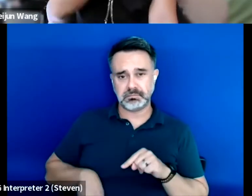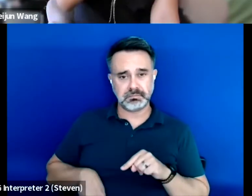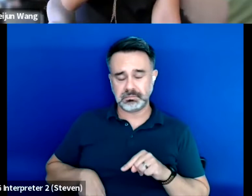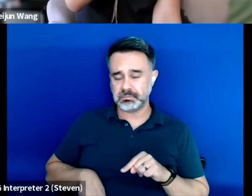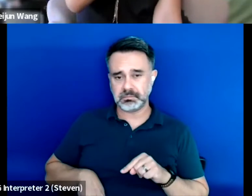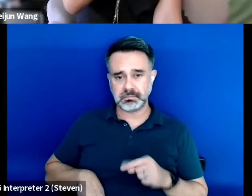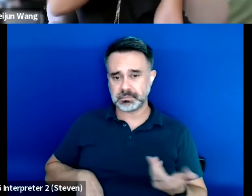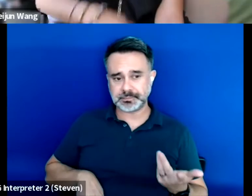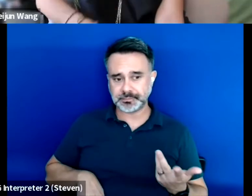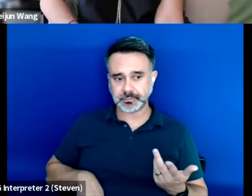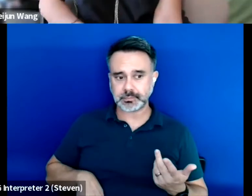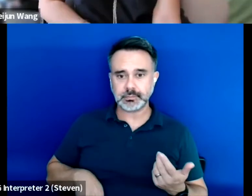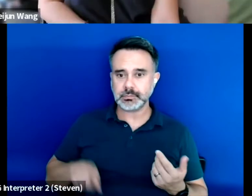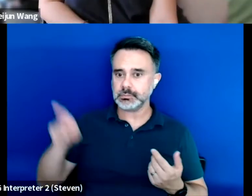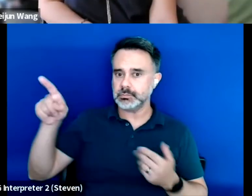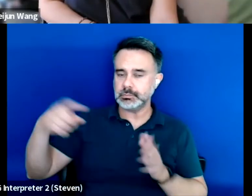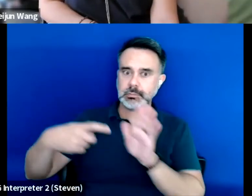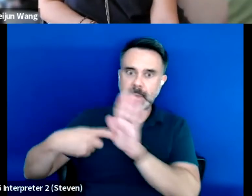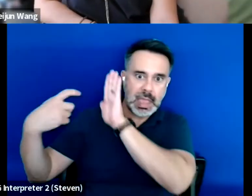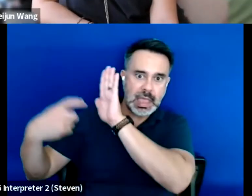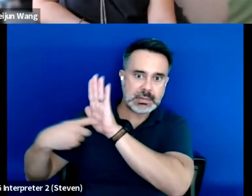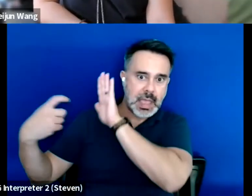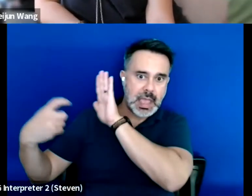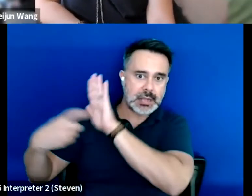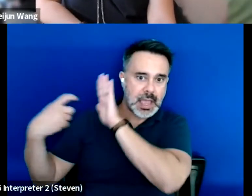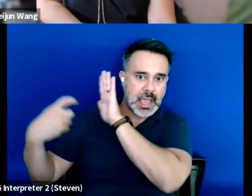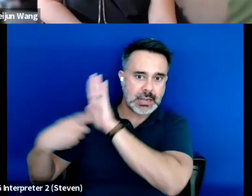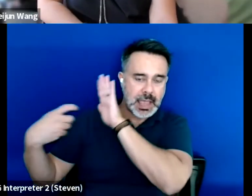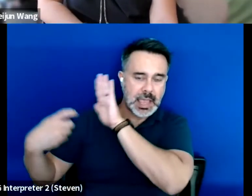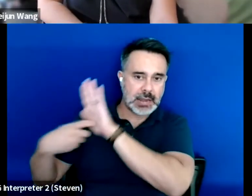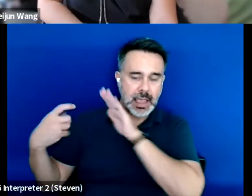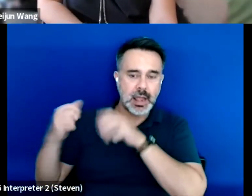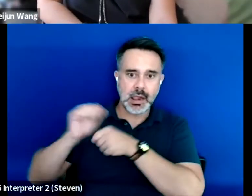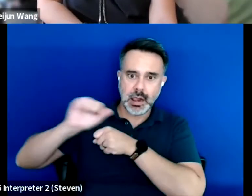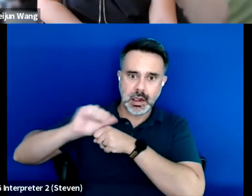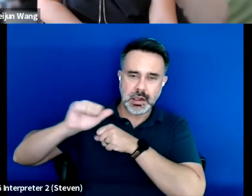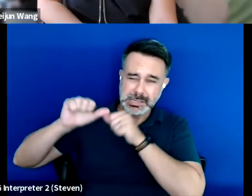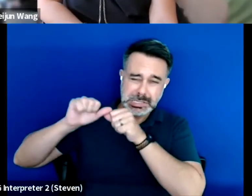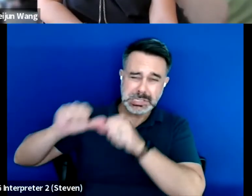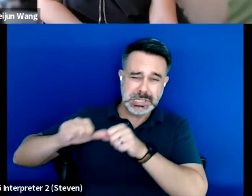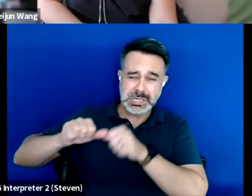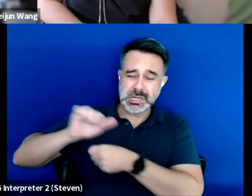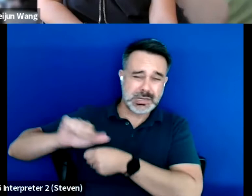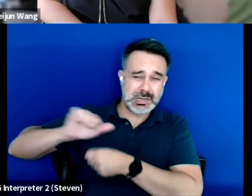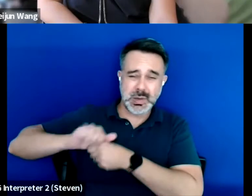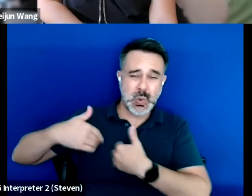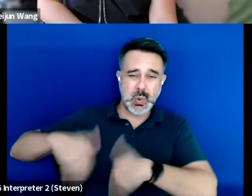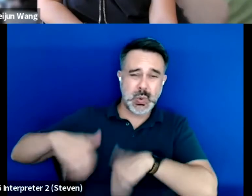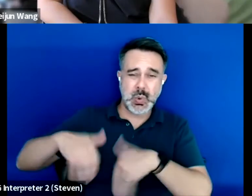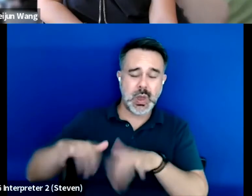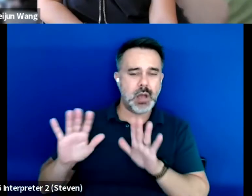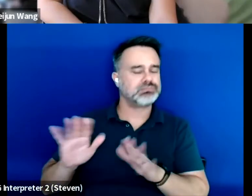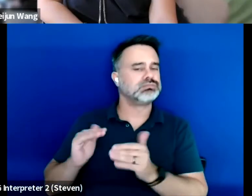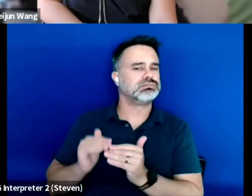It's the medical system that's not allowing us to get help for it. It's, like, the stigma surrounding it.